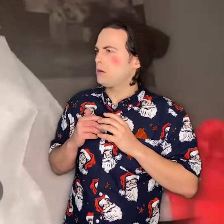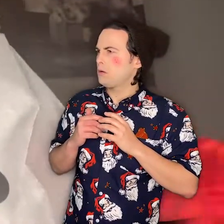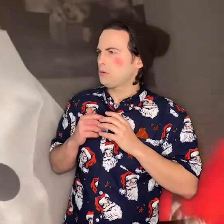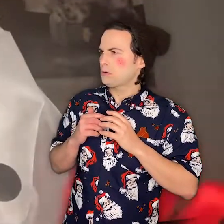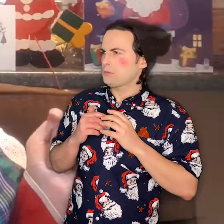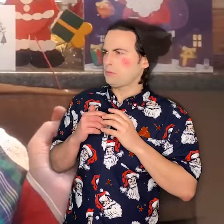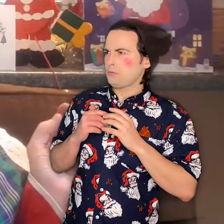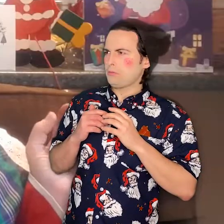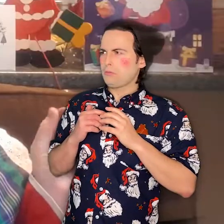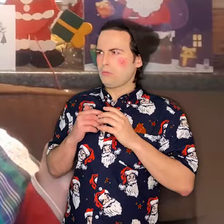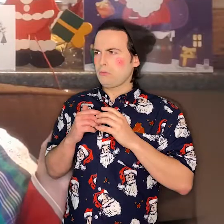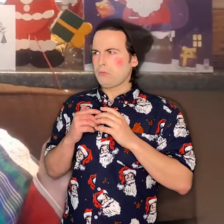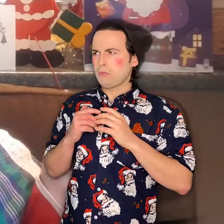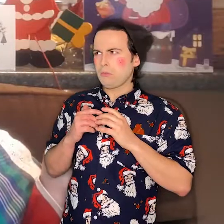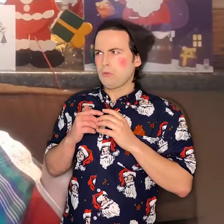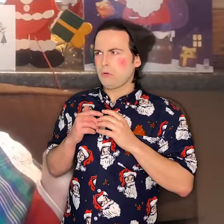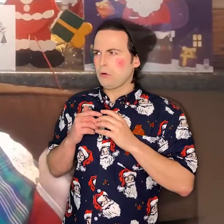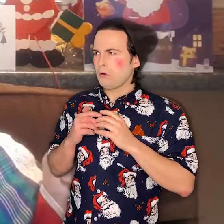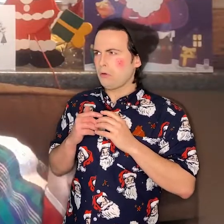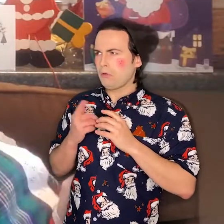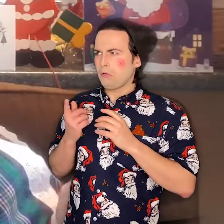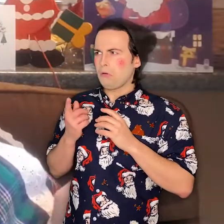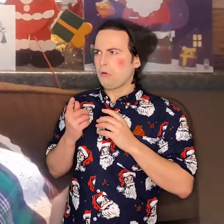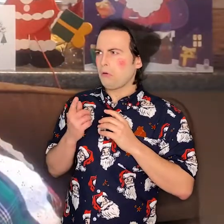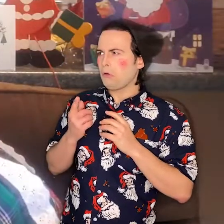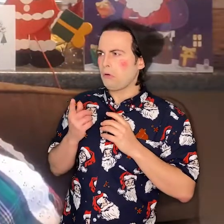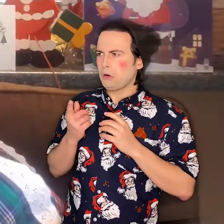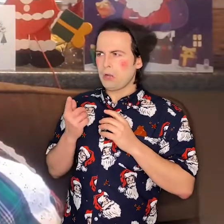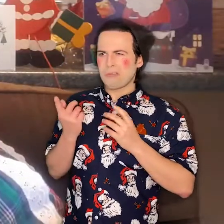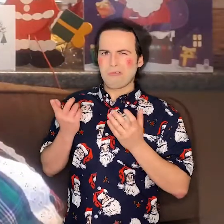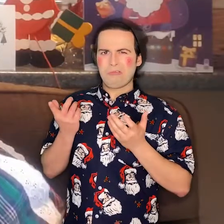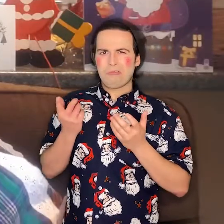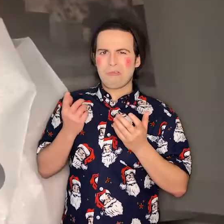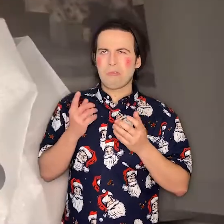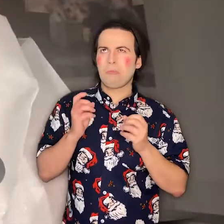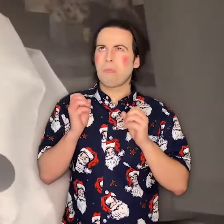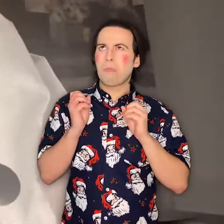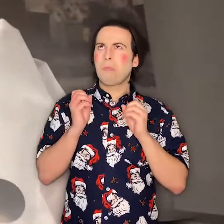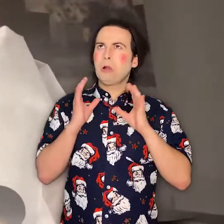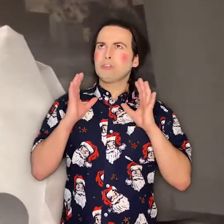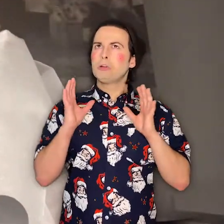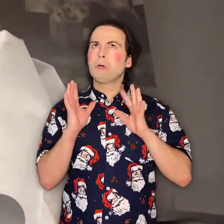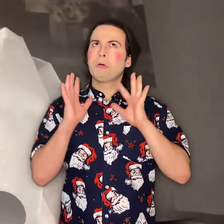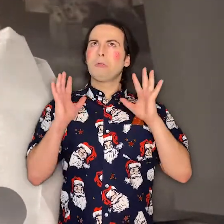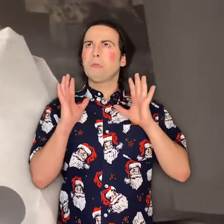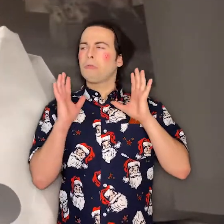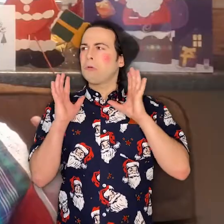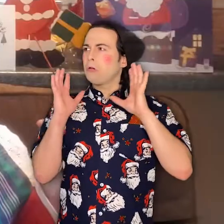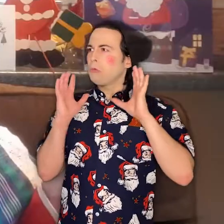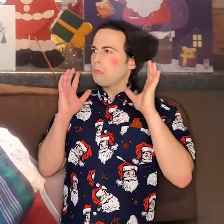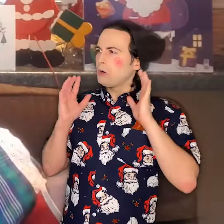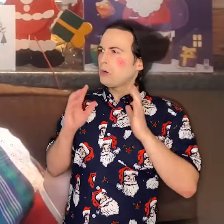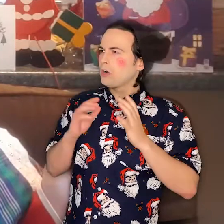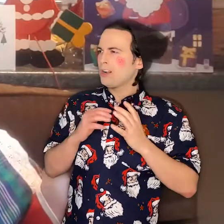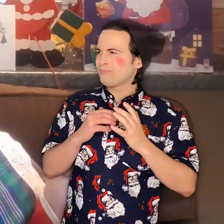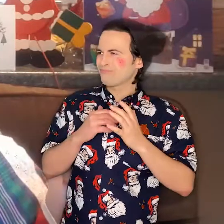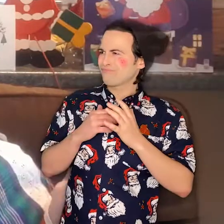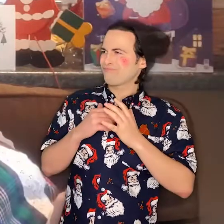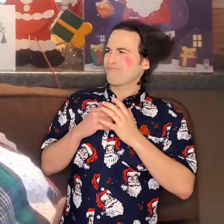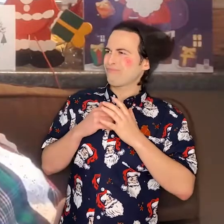Helen - Oh that's good, cause you were rotten at the acting ones. Judy - Cheeky boot! Helen - Who are you calling a boot ya rocket!